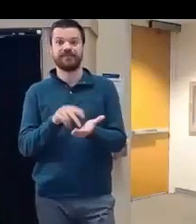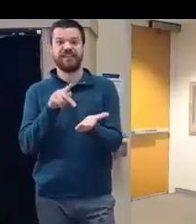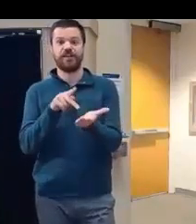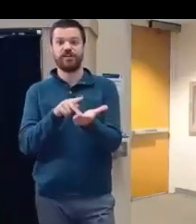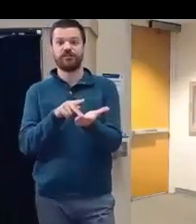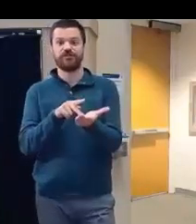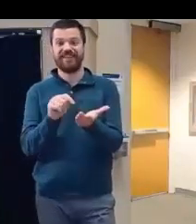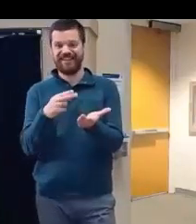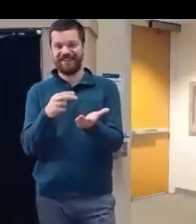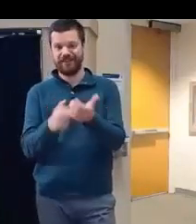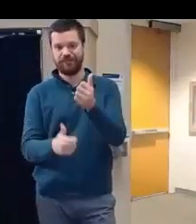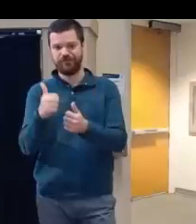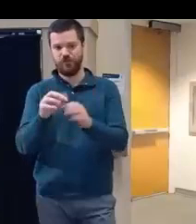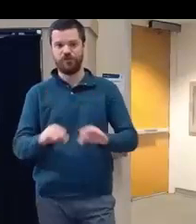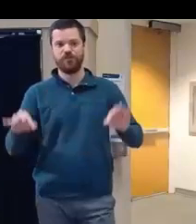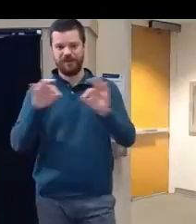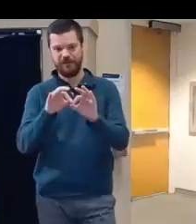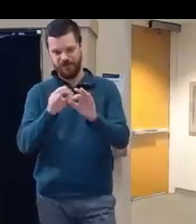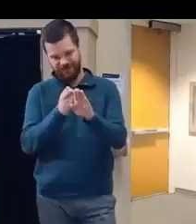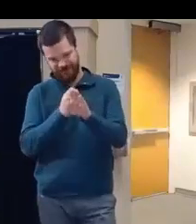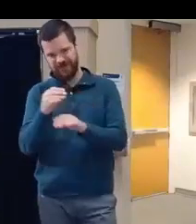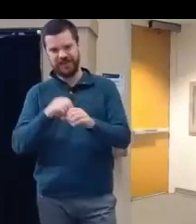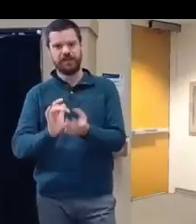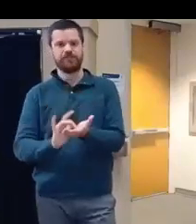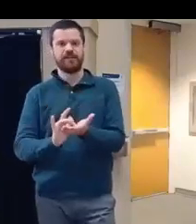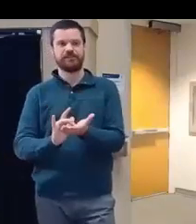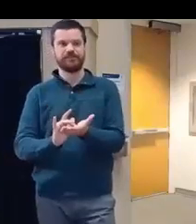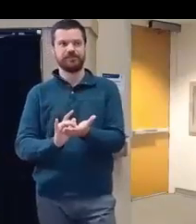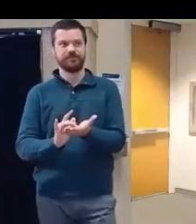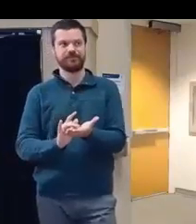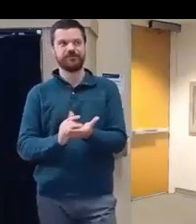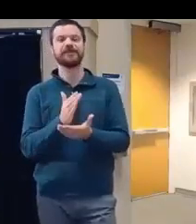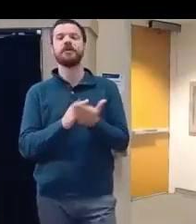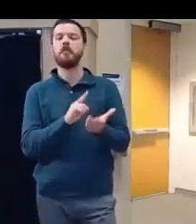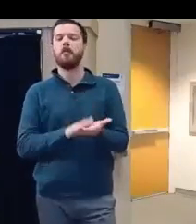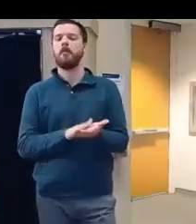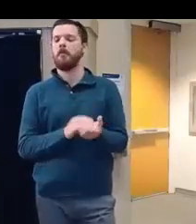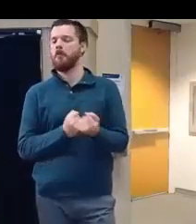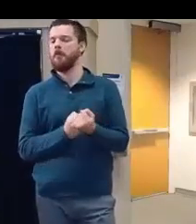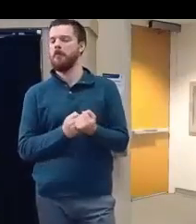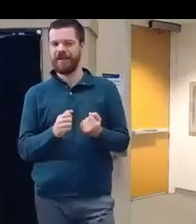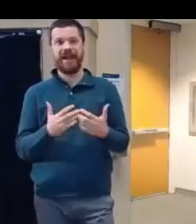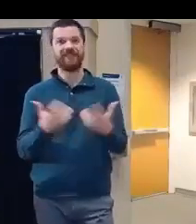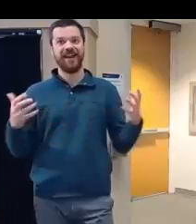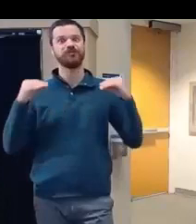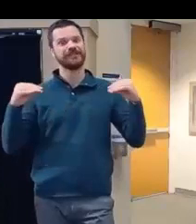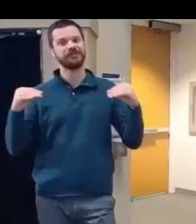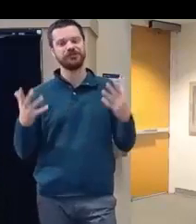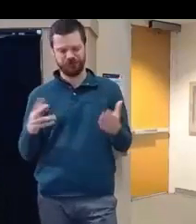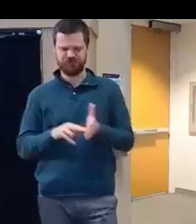is the most important field in all of medicine there's a lot to teach and so how to how to really